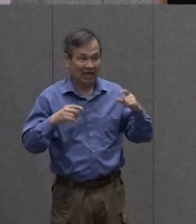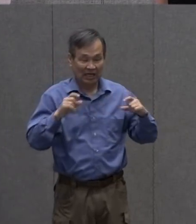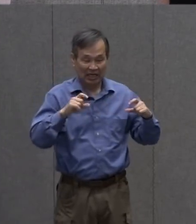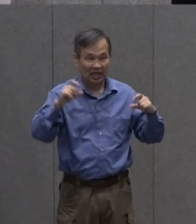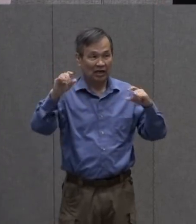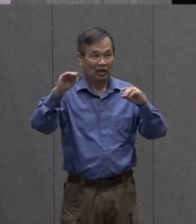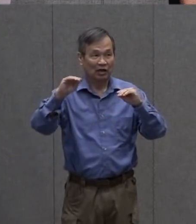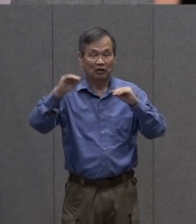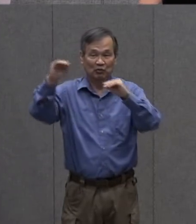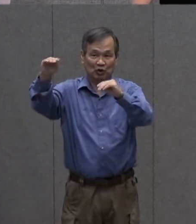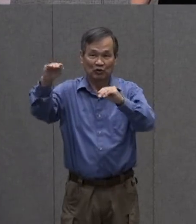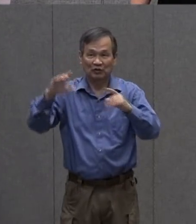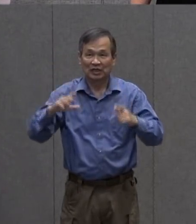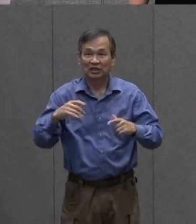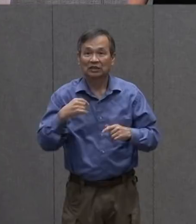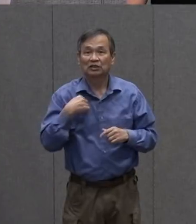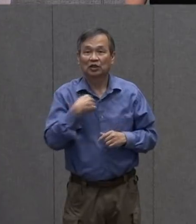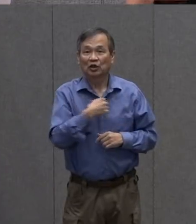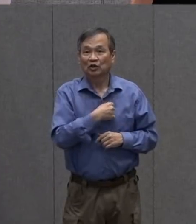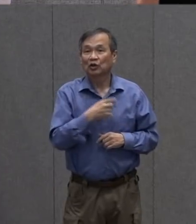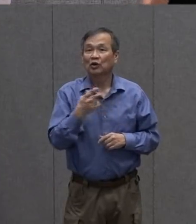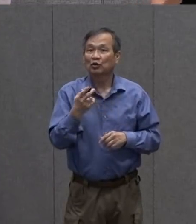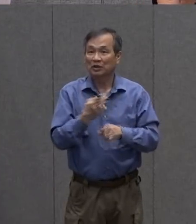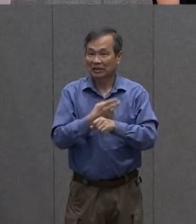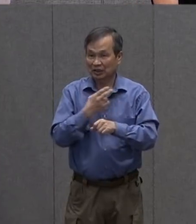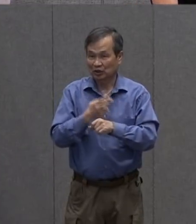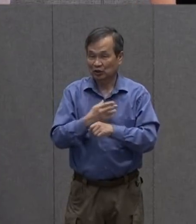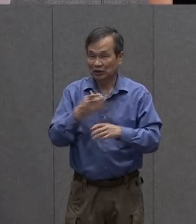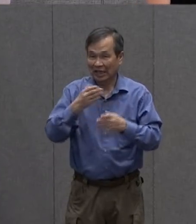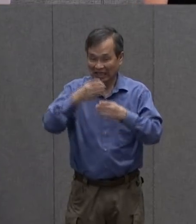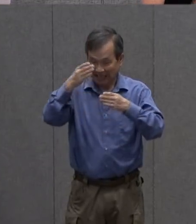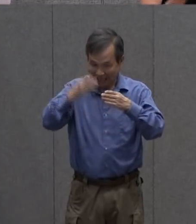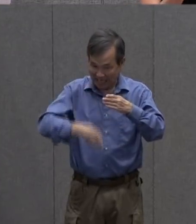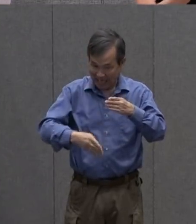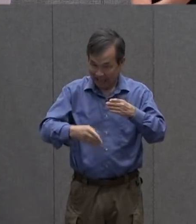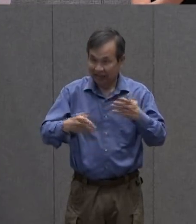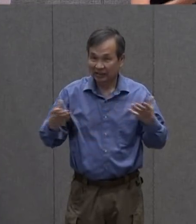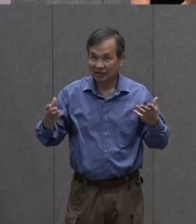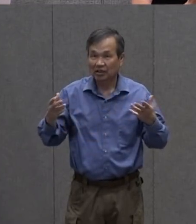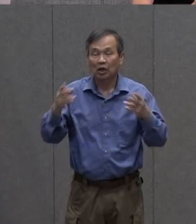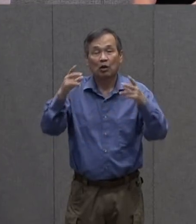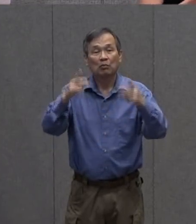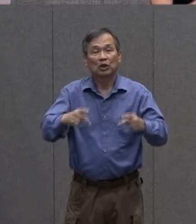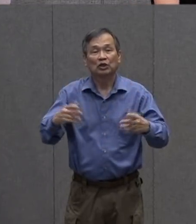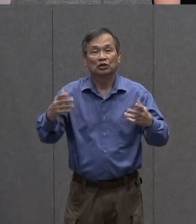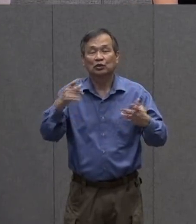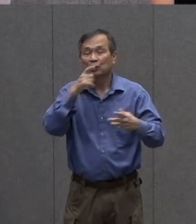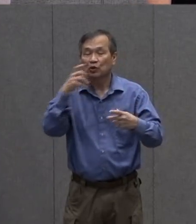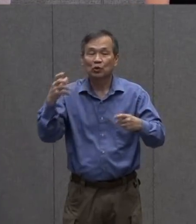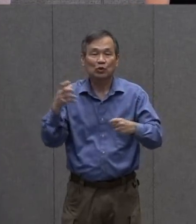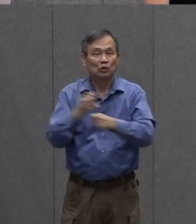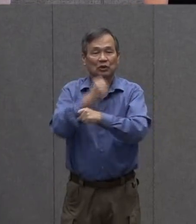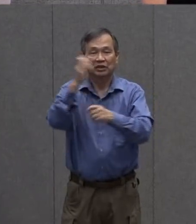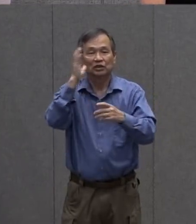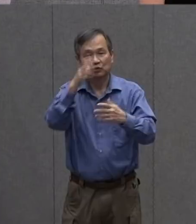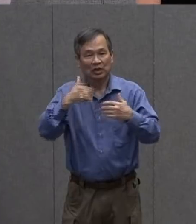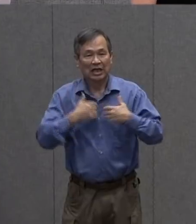We're gonna use those to keep score. And at the end, the person that wins will have the most checkers.